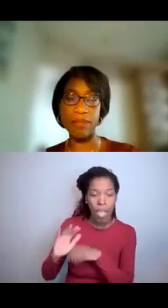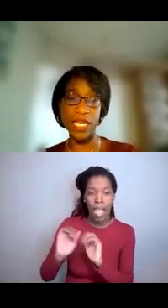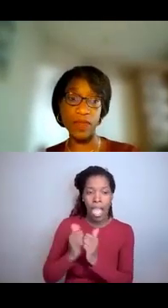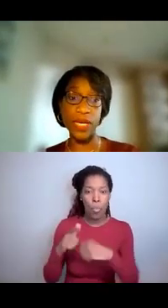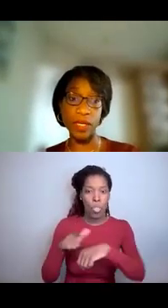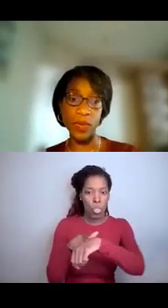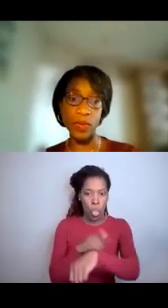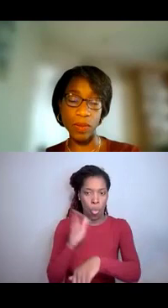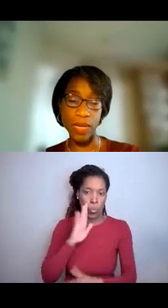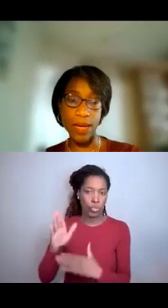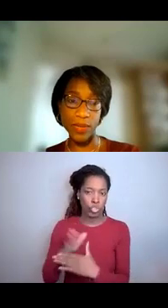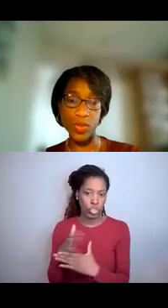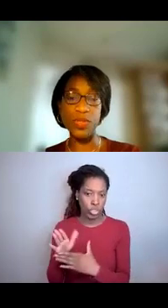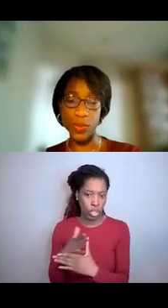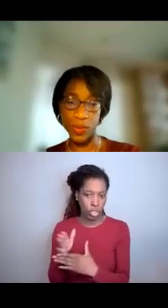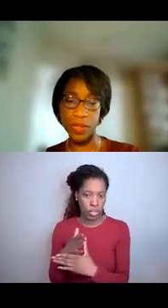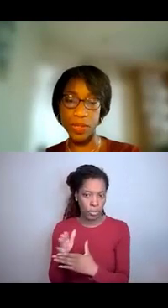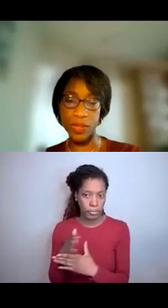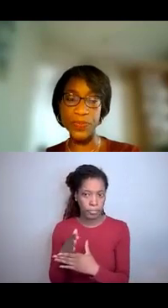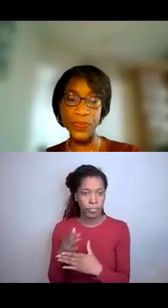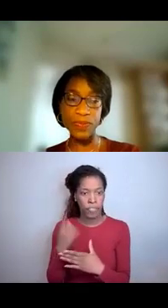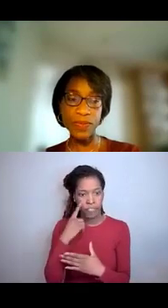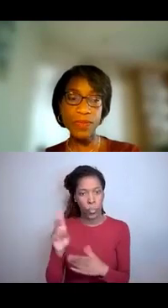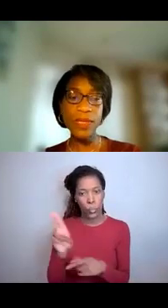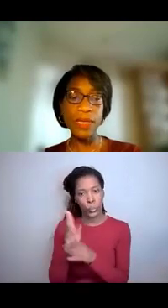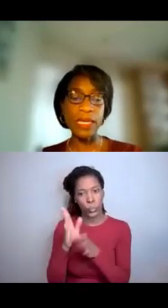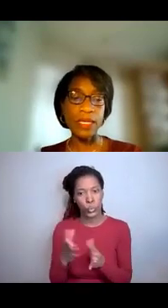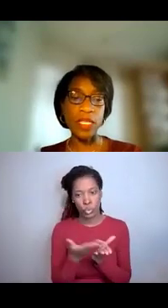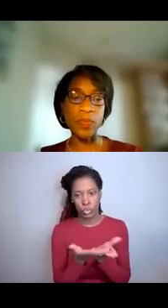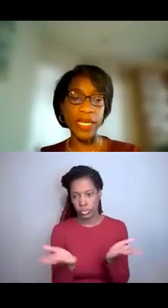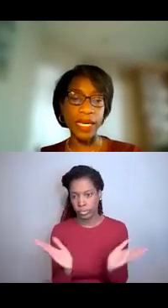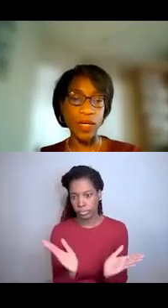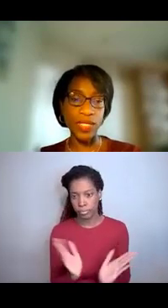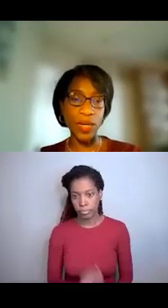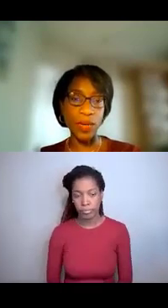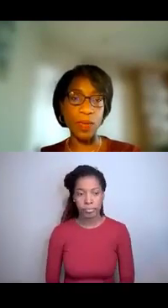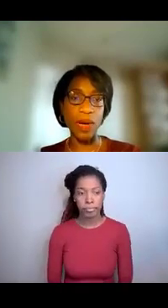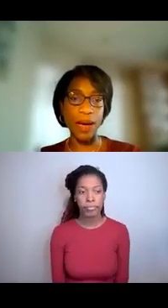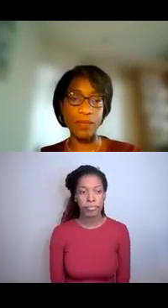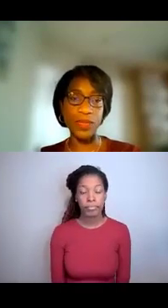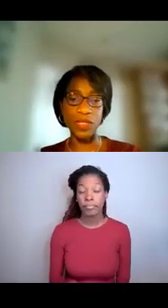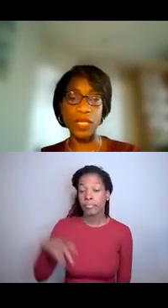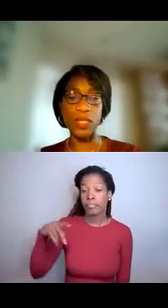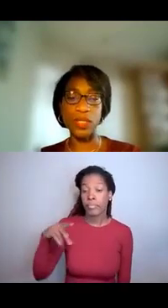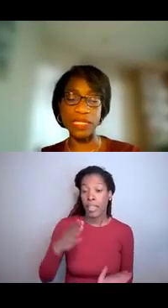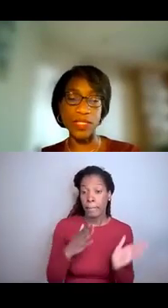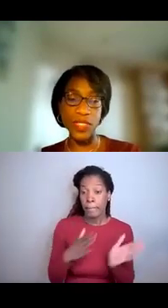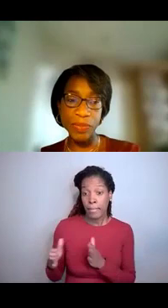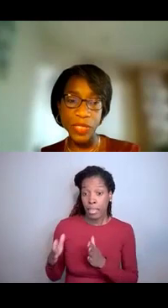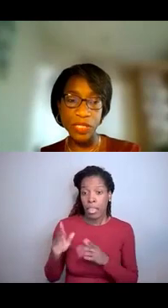and made available to the users. The plan also should include a description